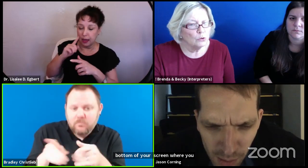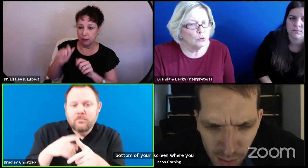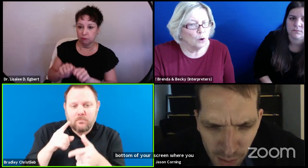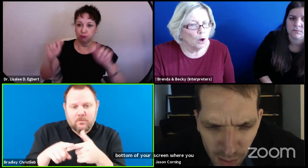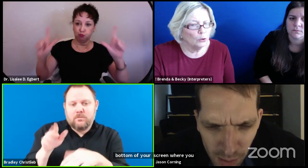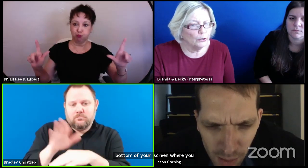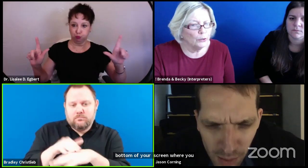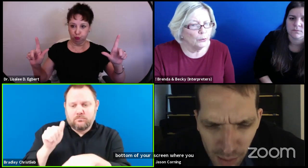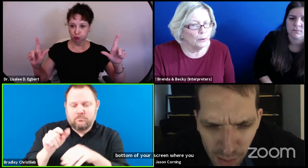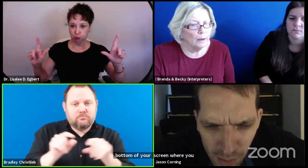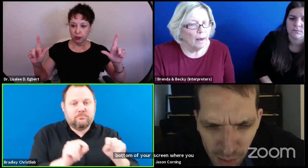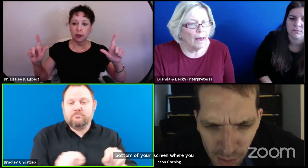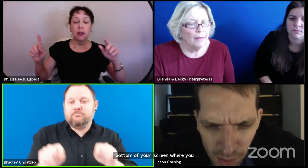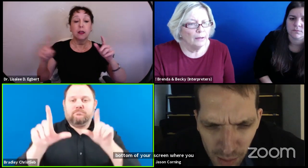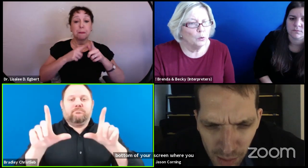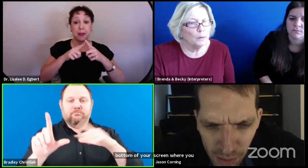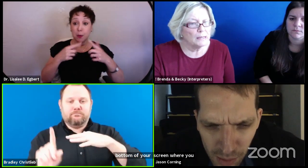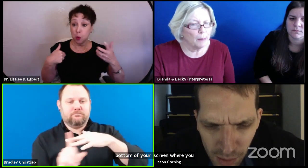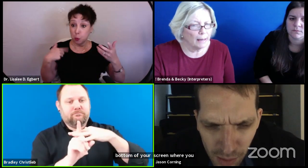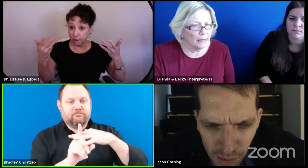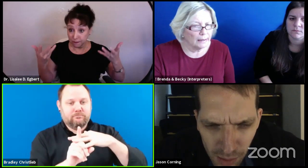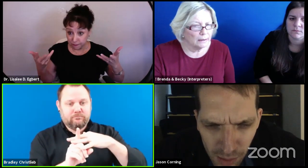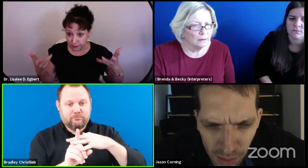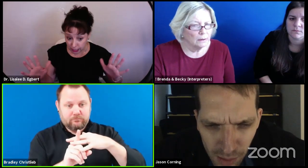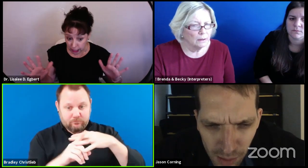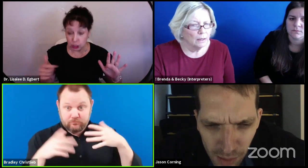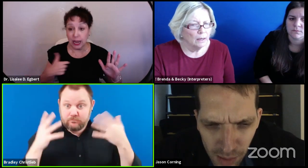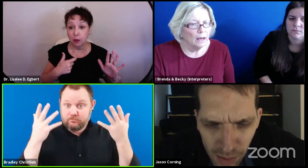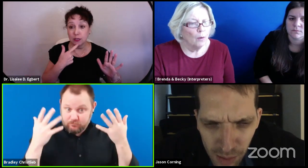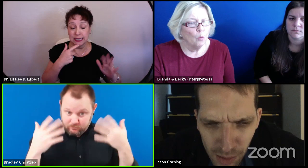to call on you. Then you will be spotlighted.